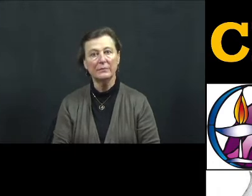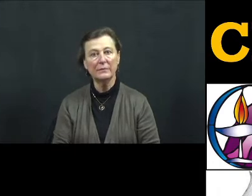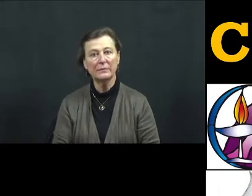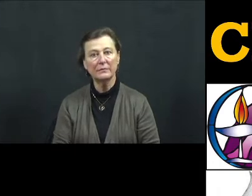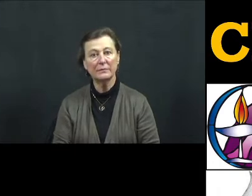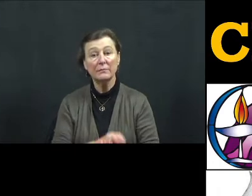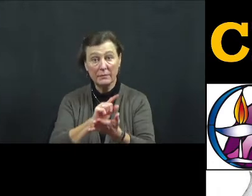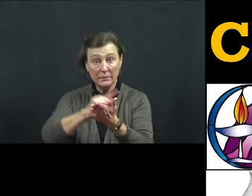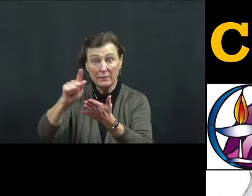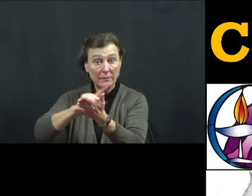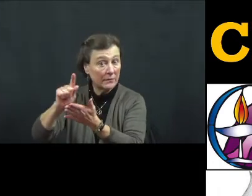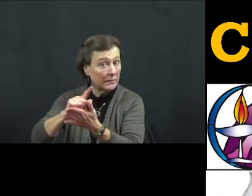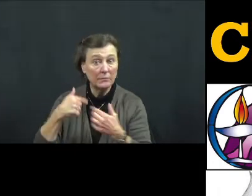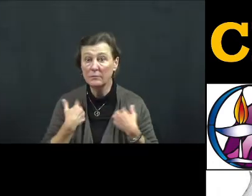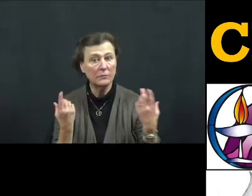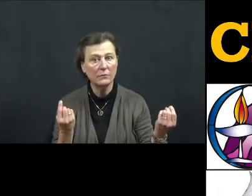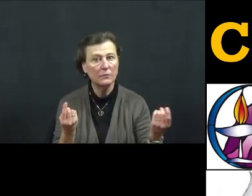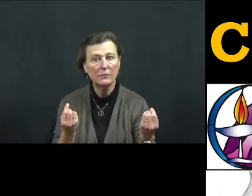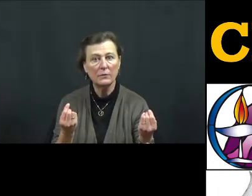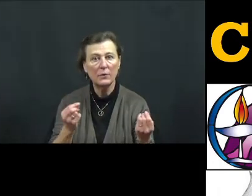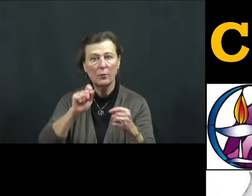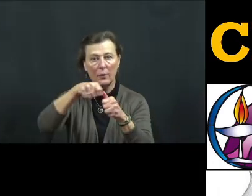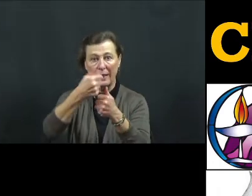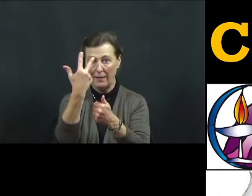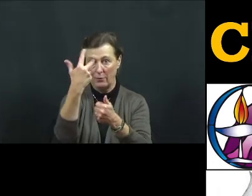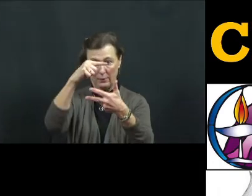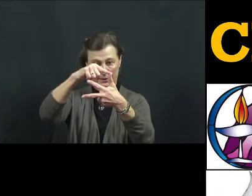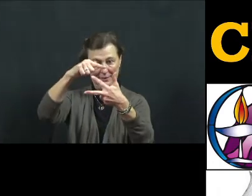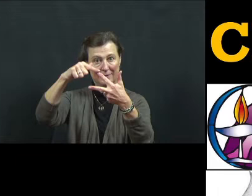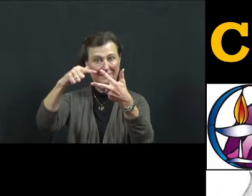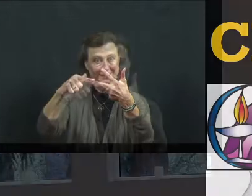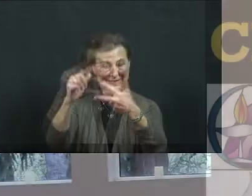Each week we light three chalices.